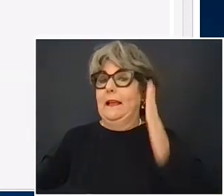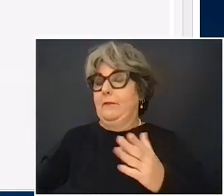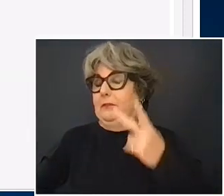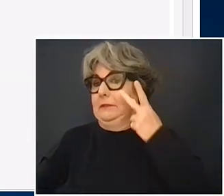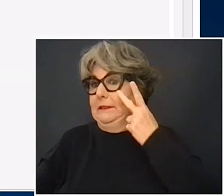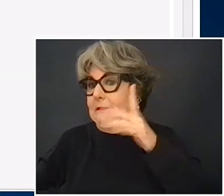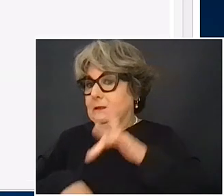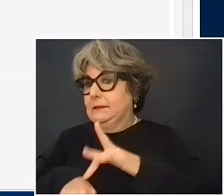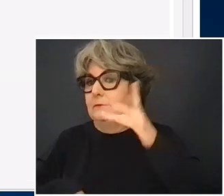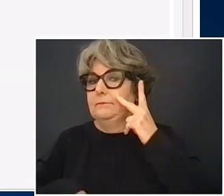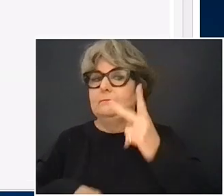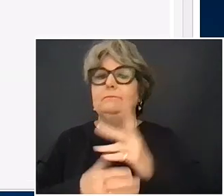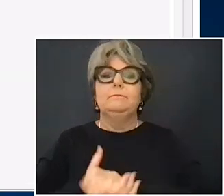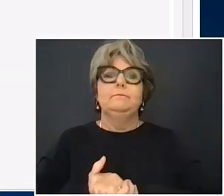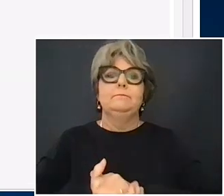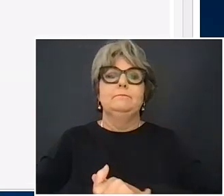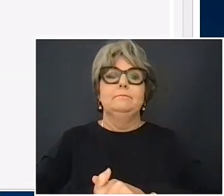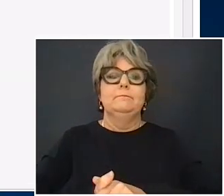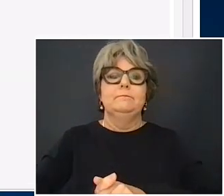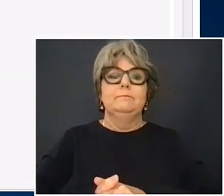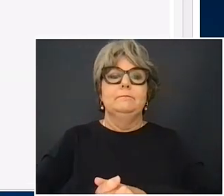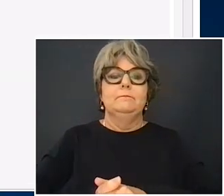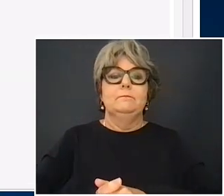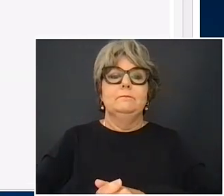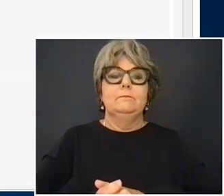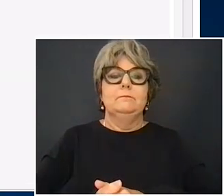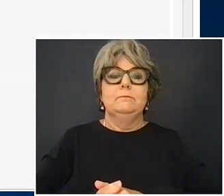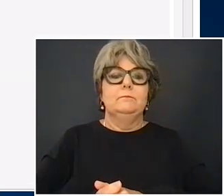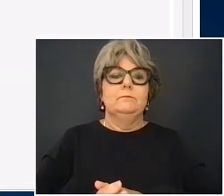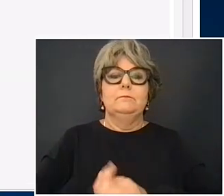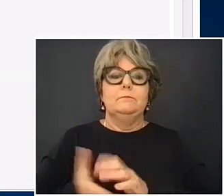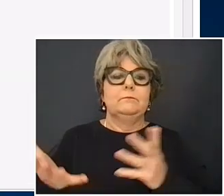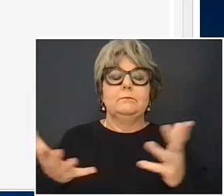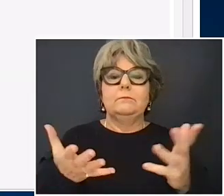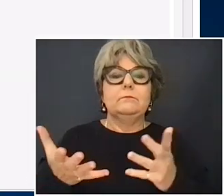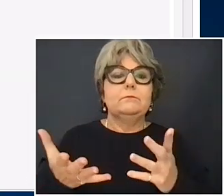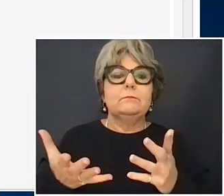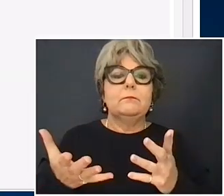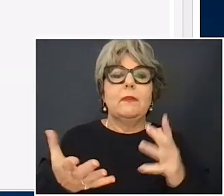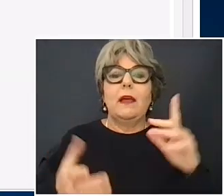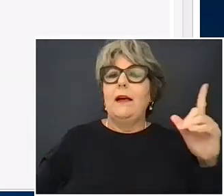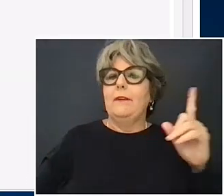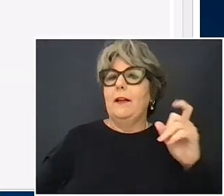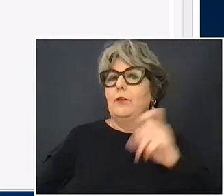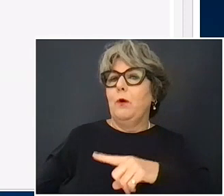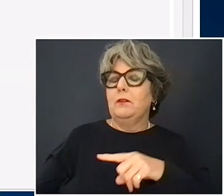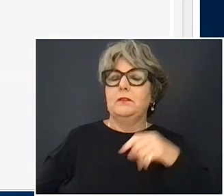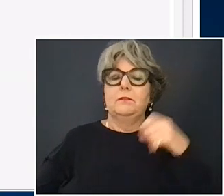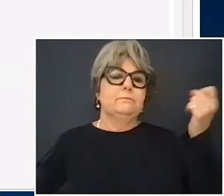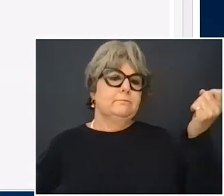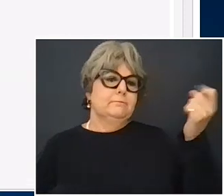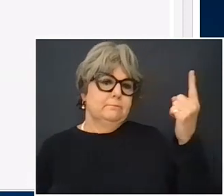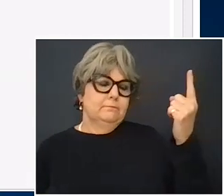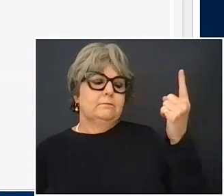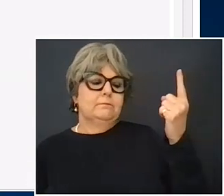I'll withhold because I have other questions related to that. Yeah, I got you, I got you. So let's just keep going and we'll address